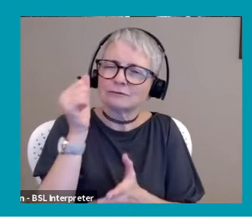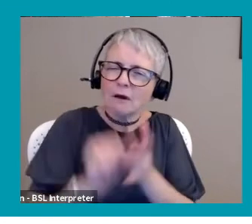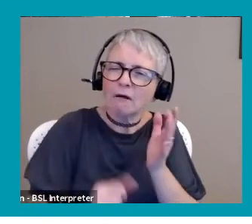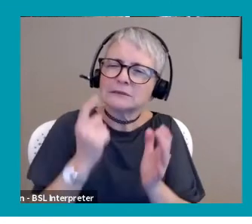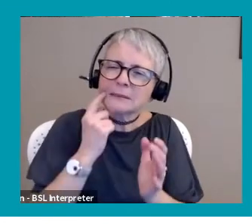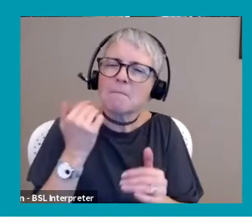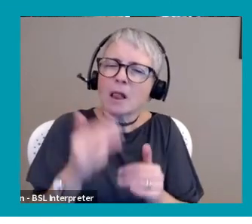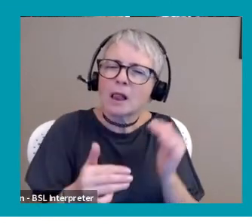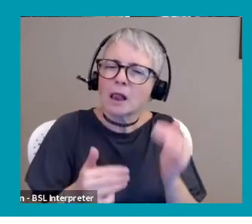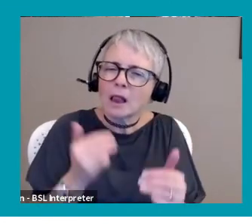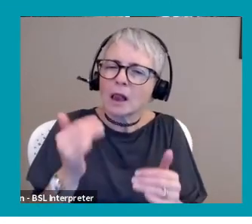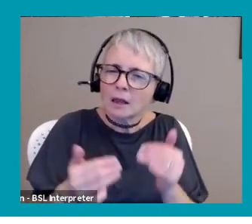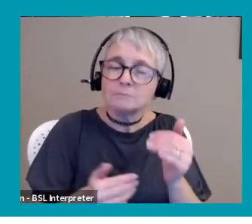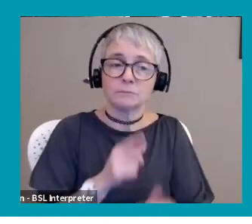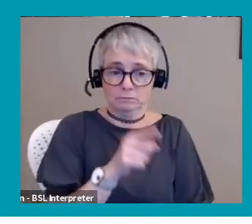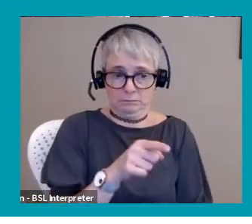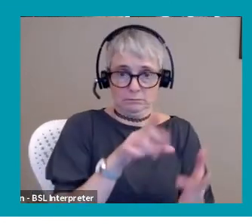That's LinkedIn, we have also go Facebook.